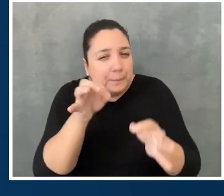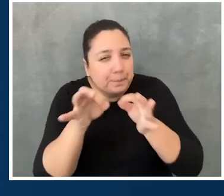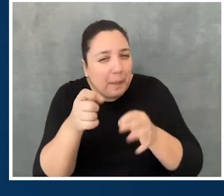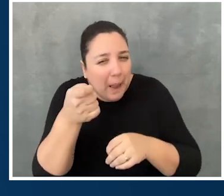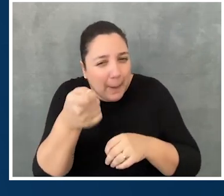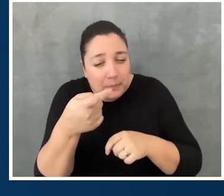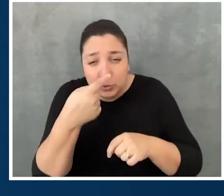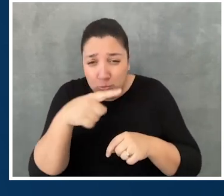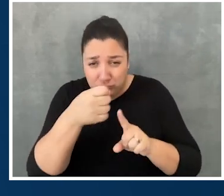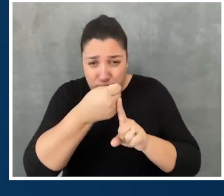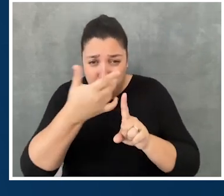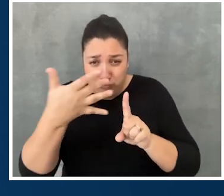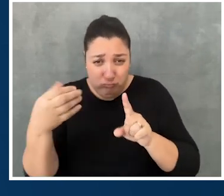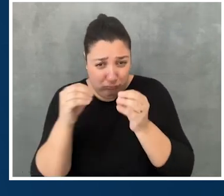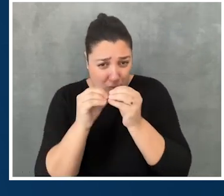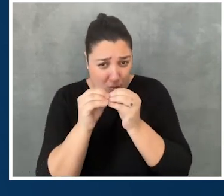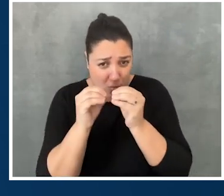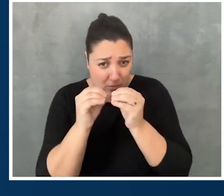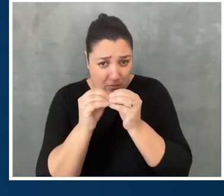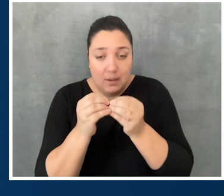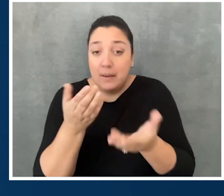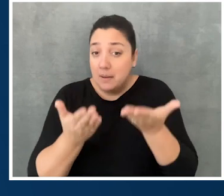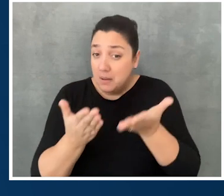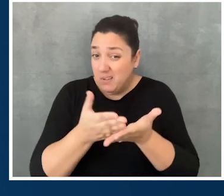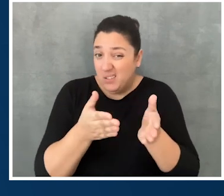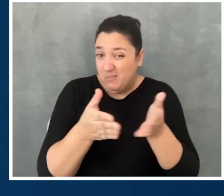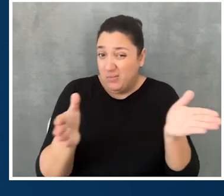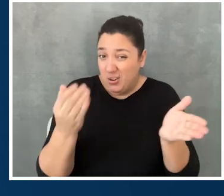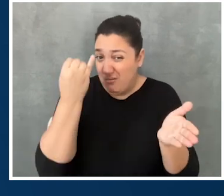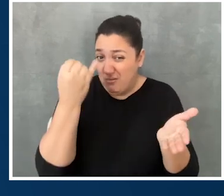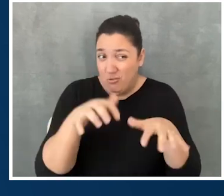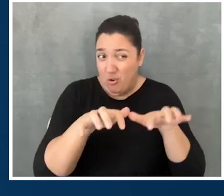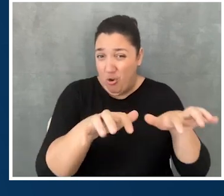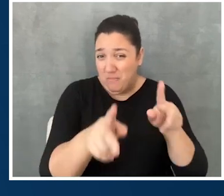but I think that some of the general audience is still like, but what does that mean?